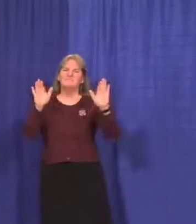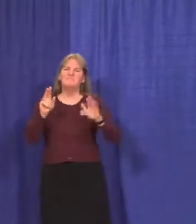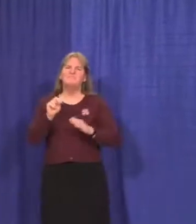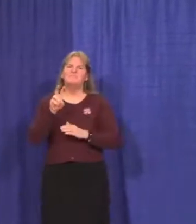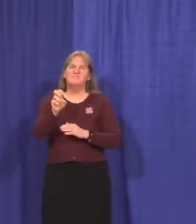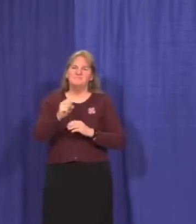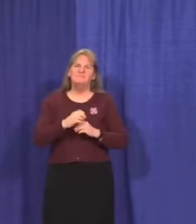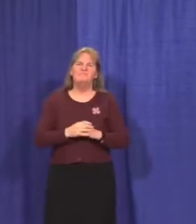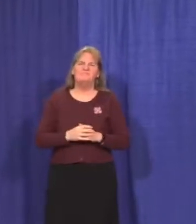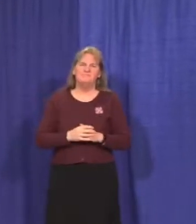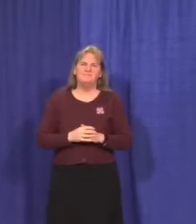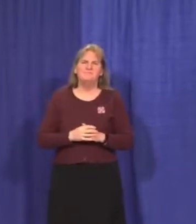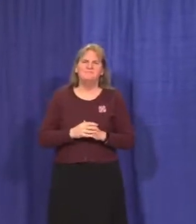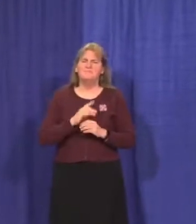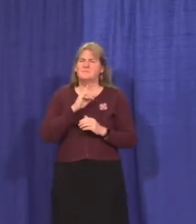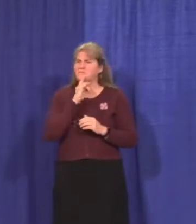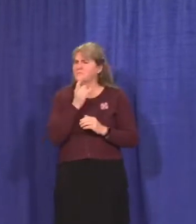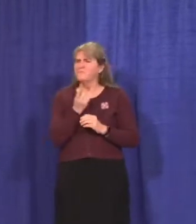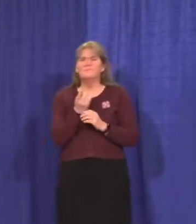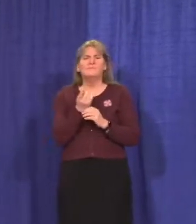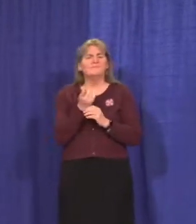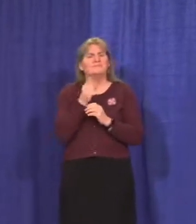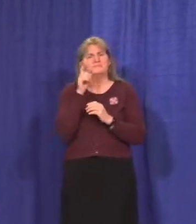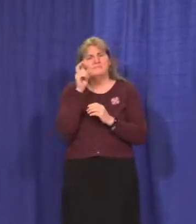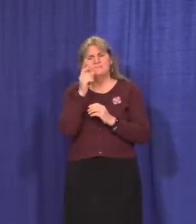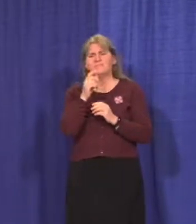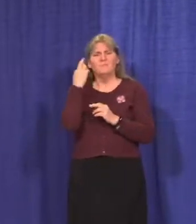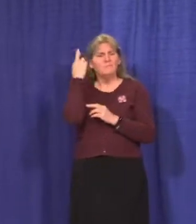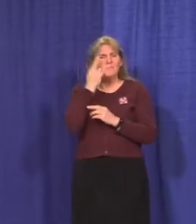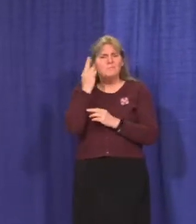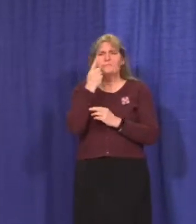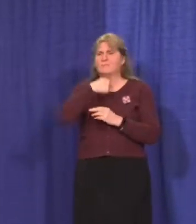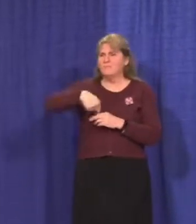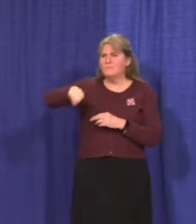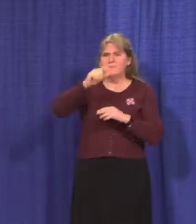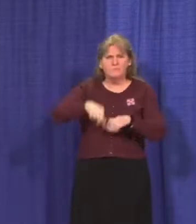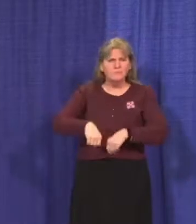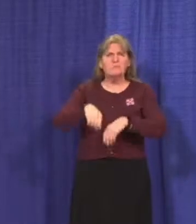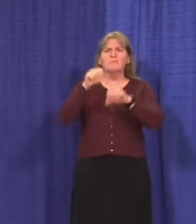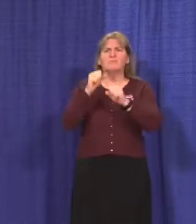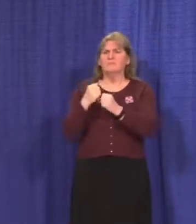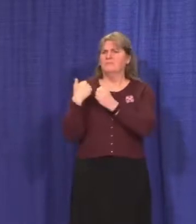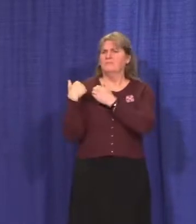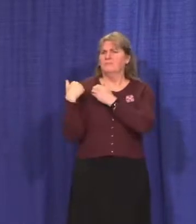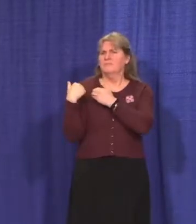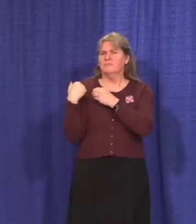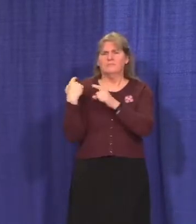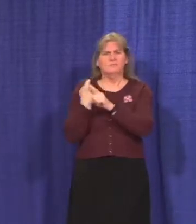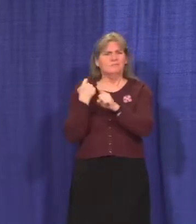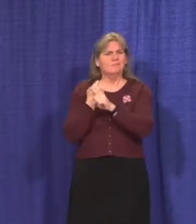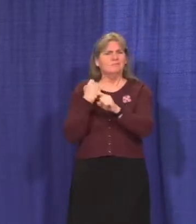without the diligence of every single Yukoner doing their part to keep our territory safe.